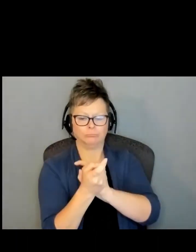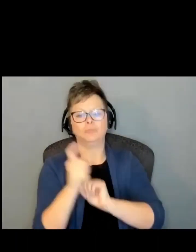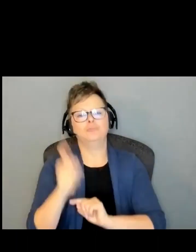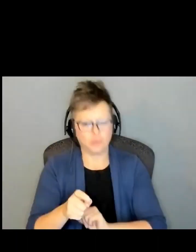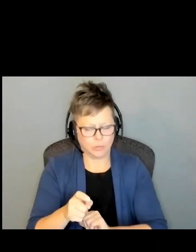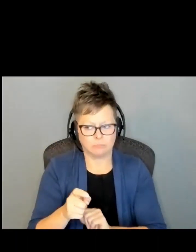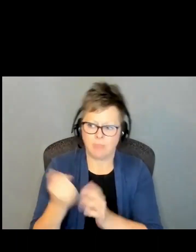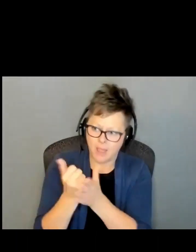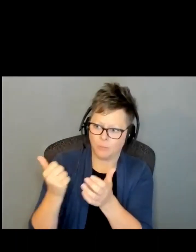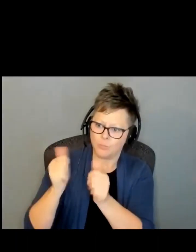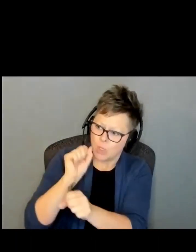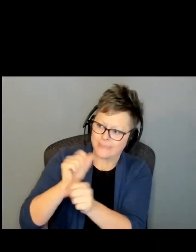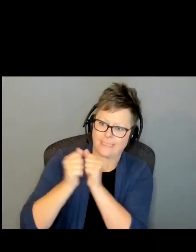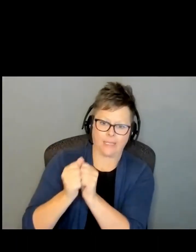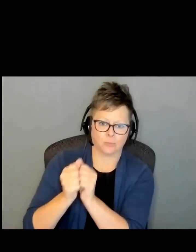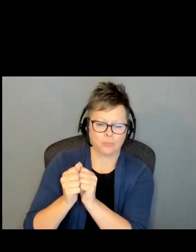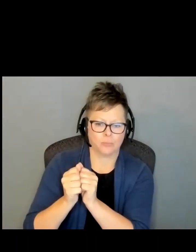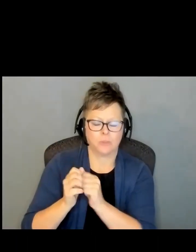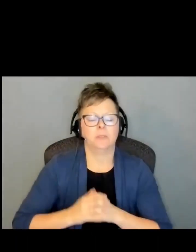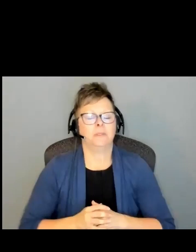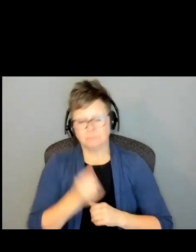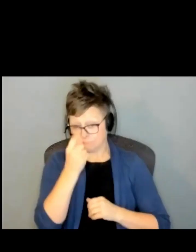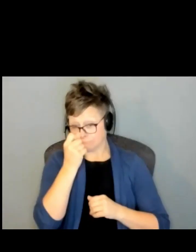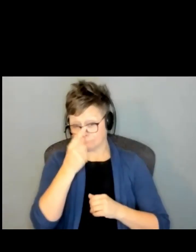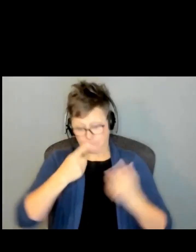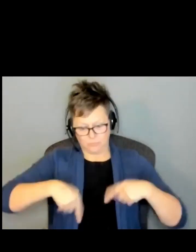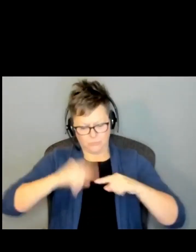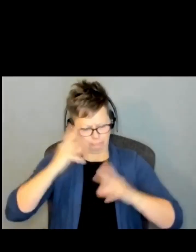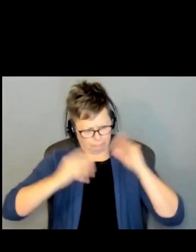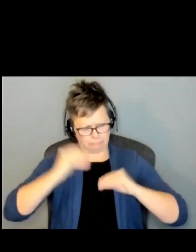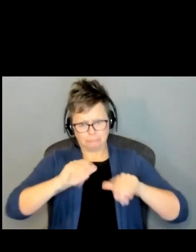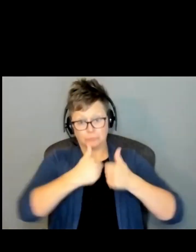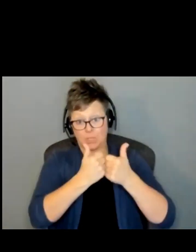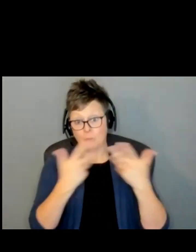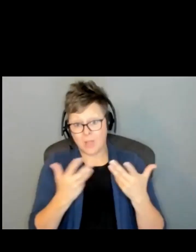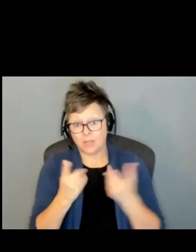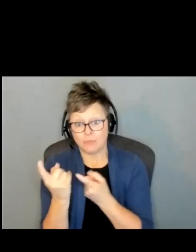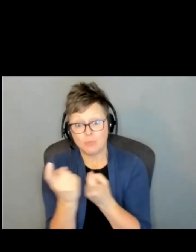Some of the challenges that we have encountered include recruitment.